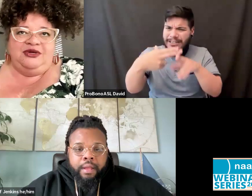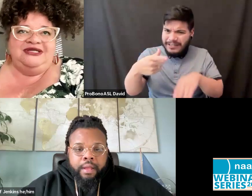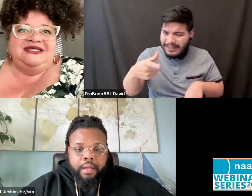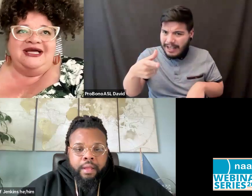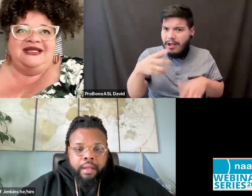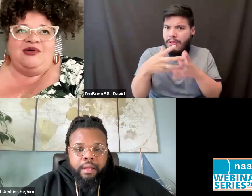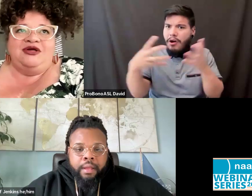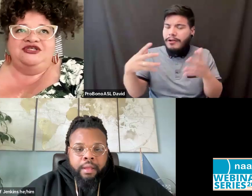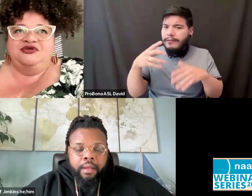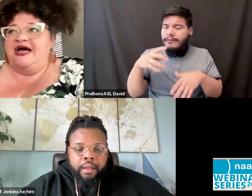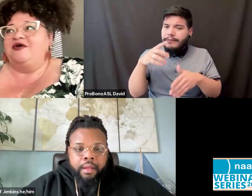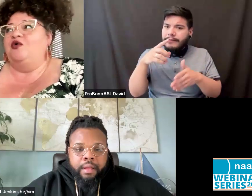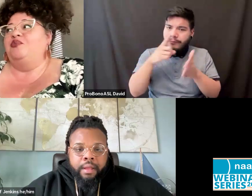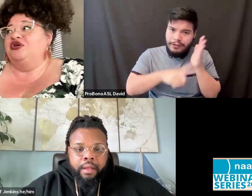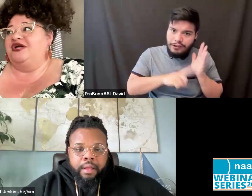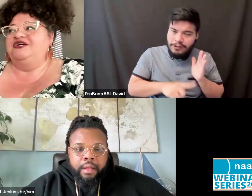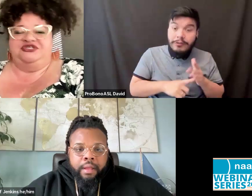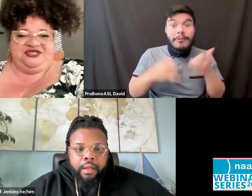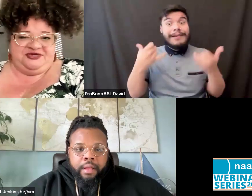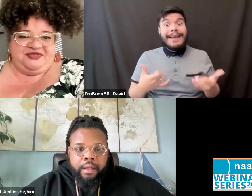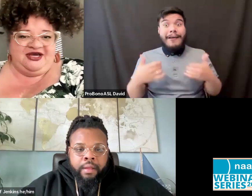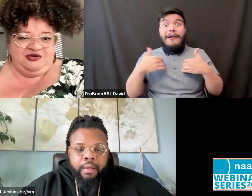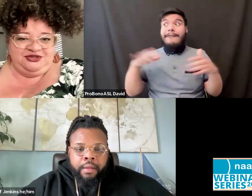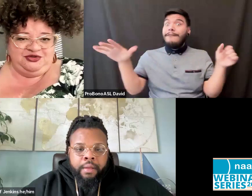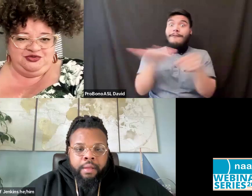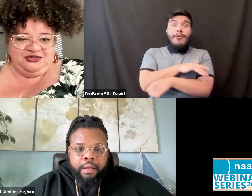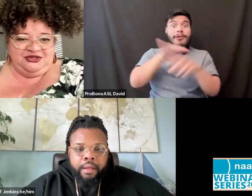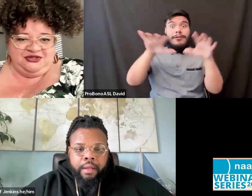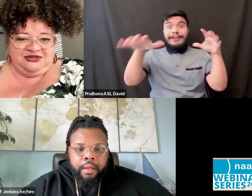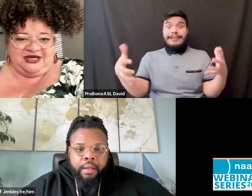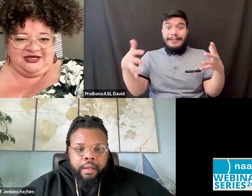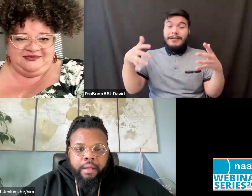What is it like now on the show to have a whole production team that helps you